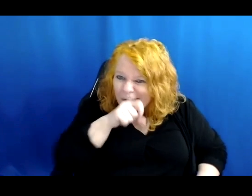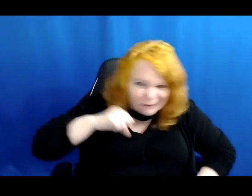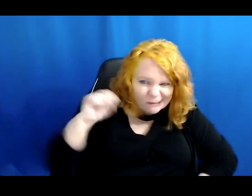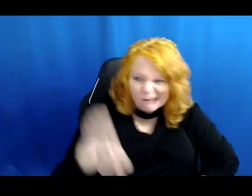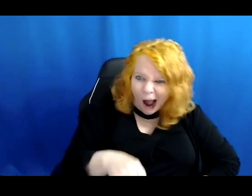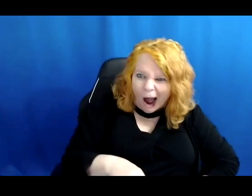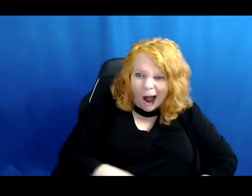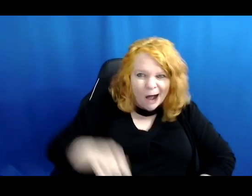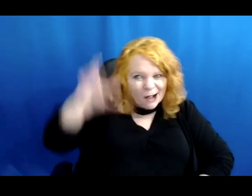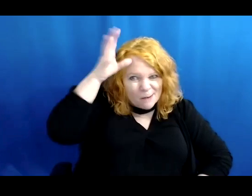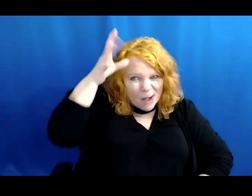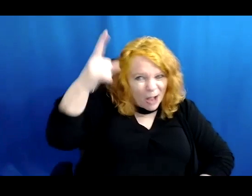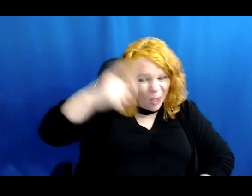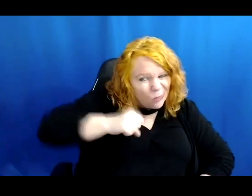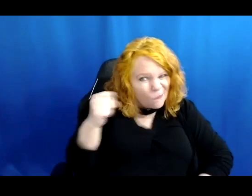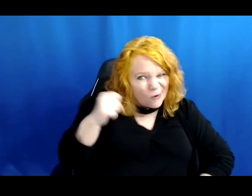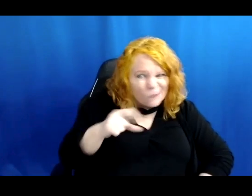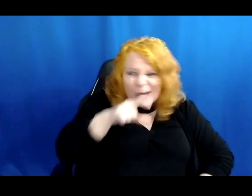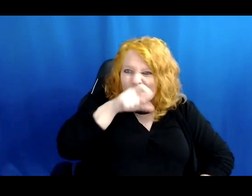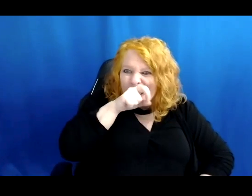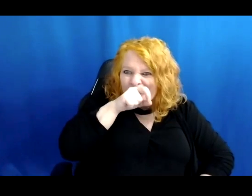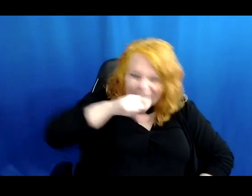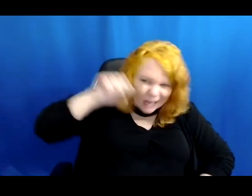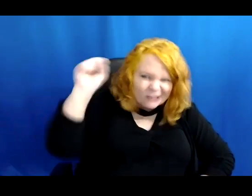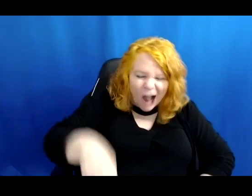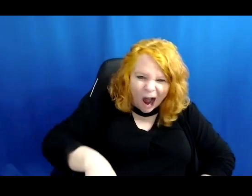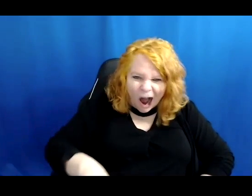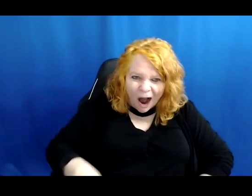Papa the One-Winged Parrot yeah! Here we go boys and girls.